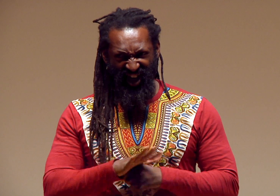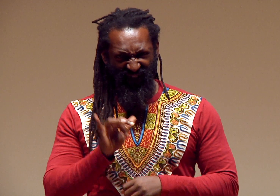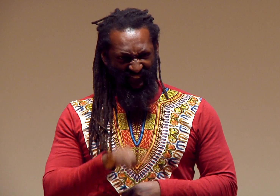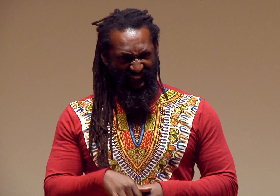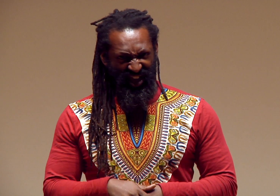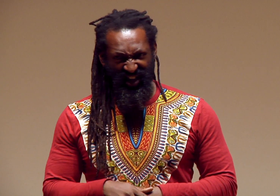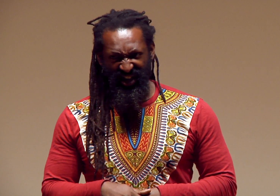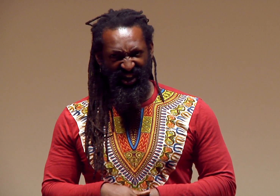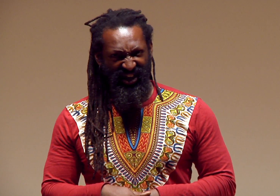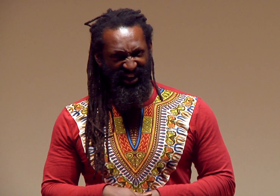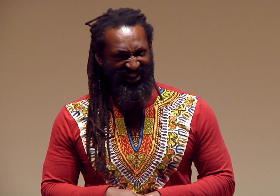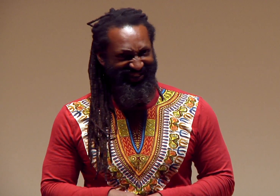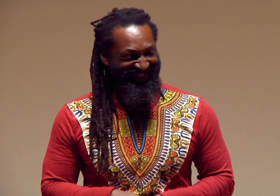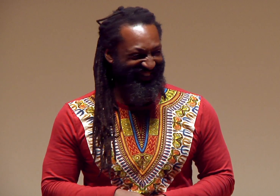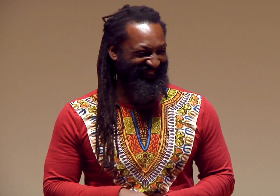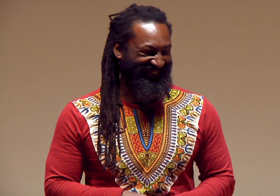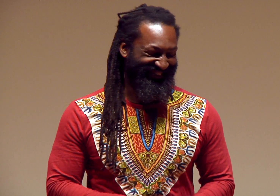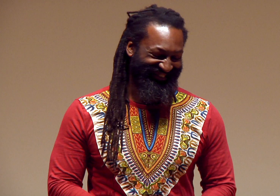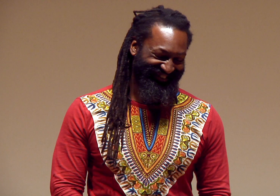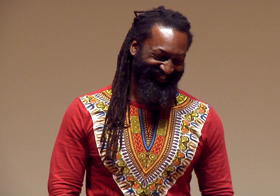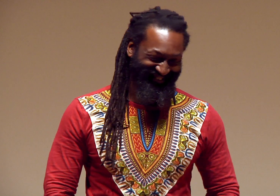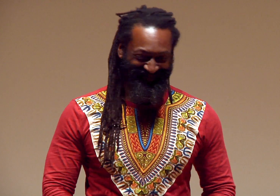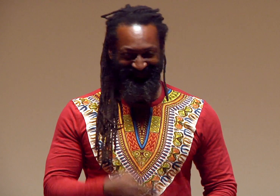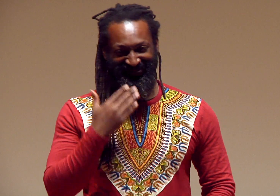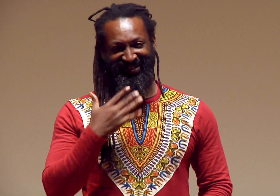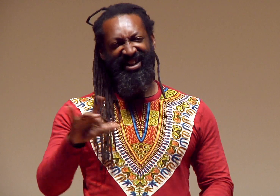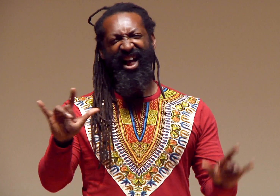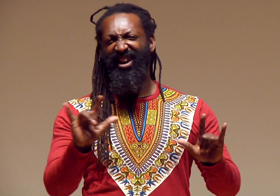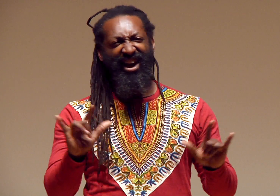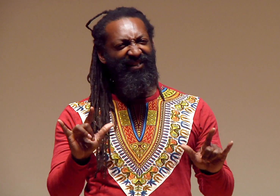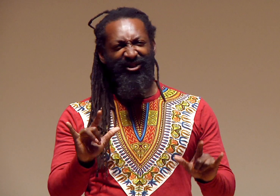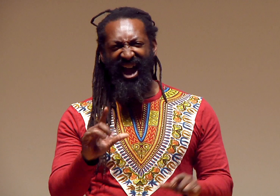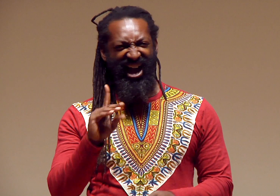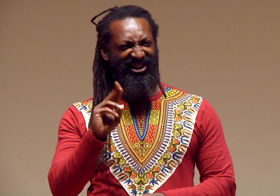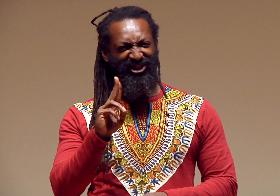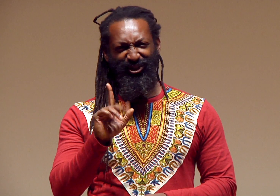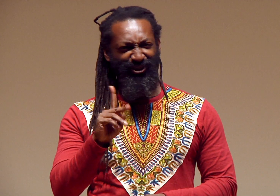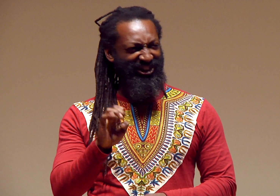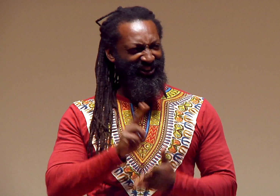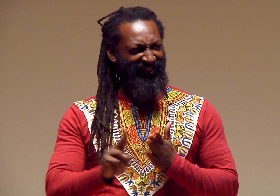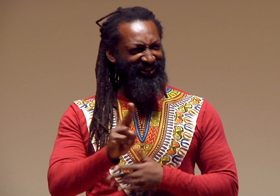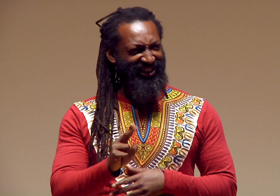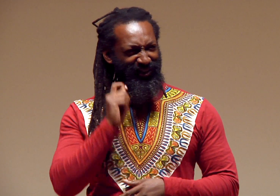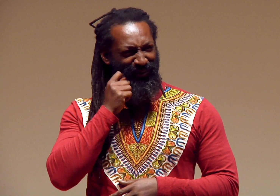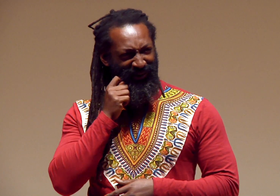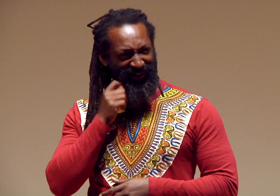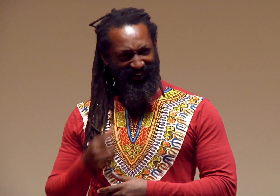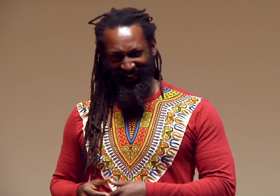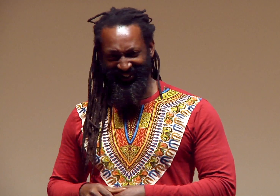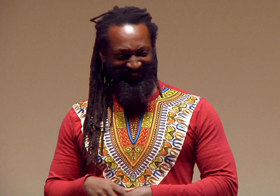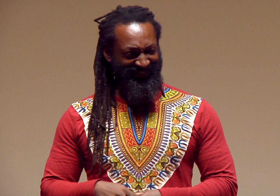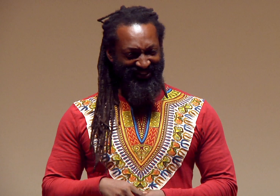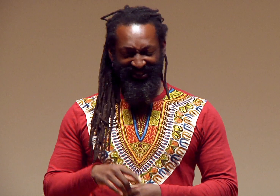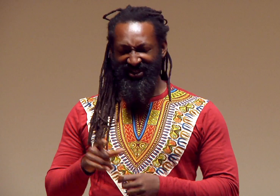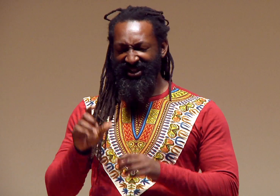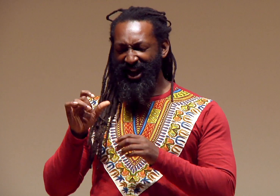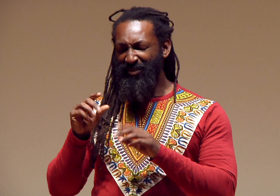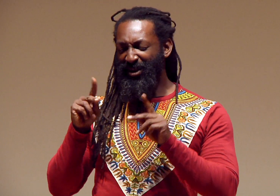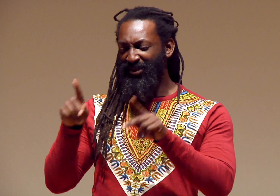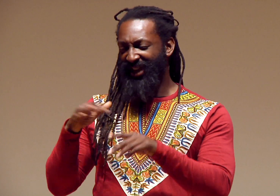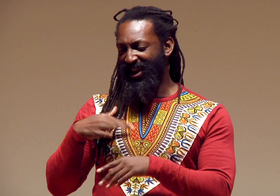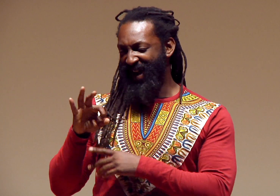Am I good enough for that? I love you guys at Duke University. Y’all are awesome. You’re so cool.